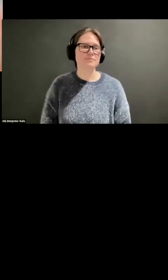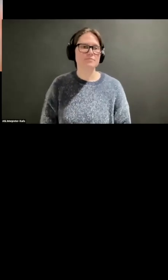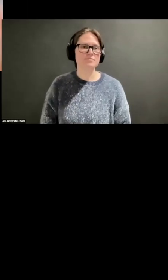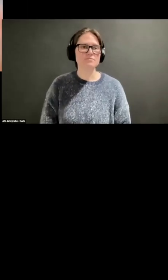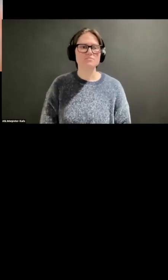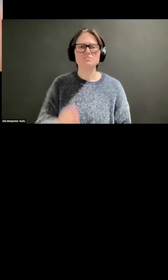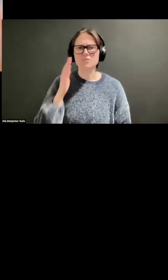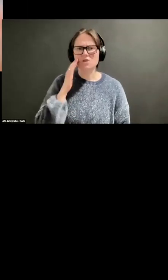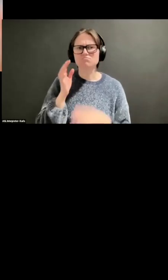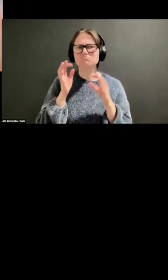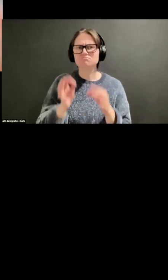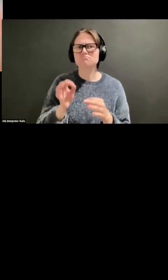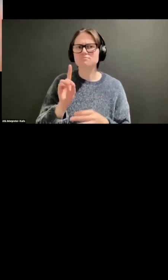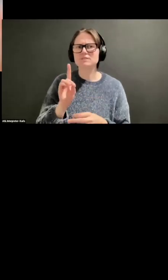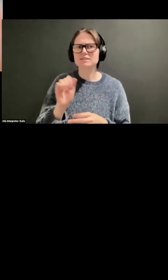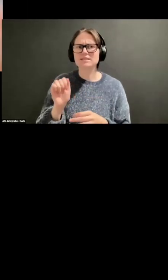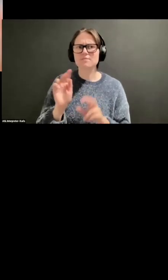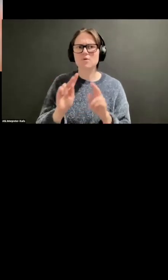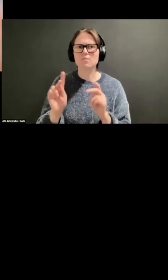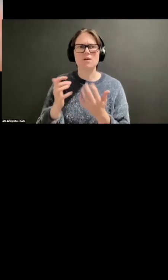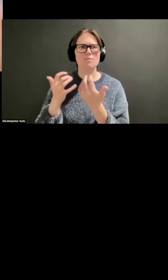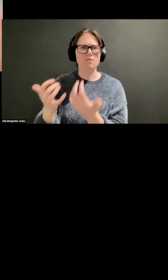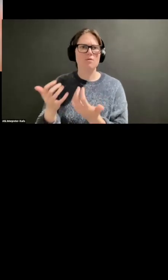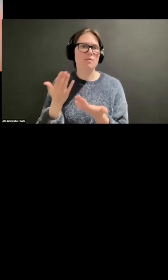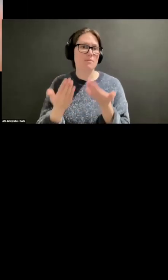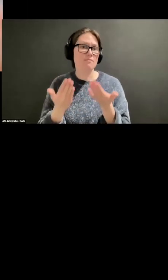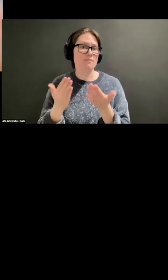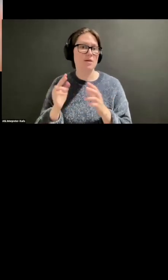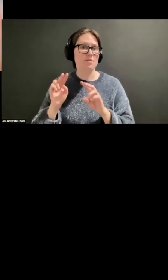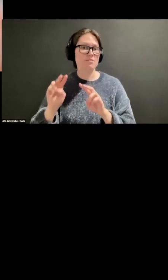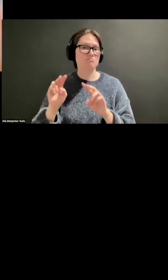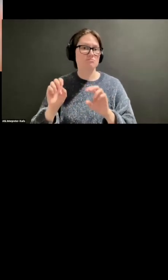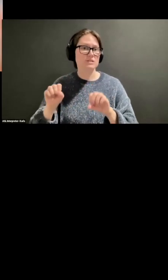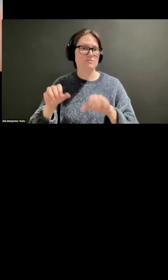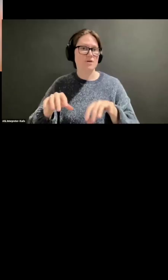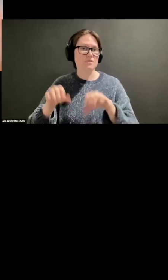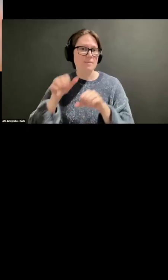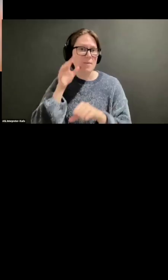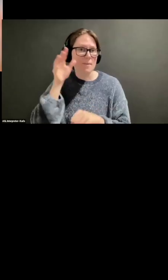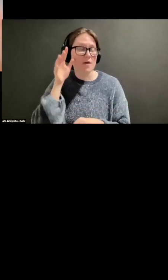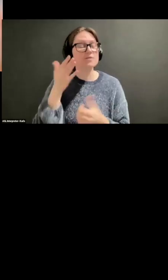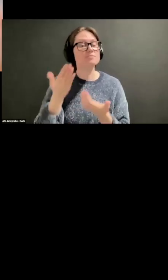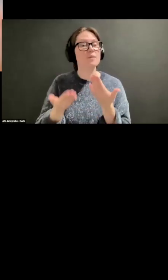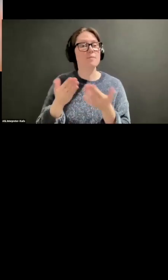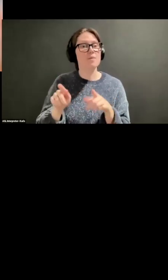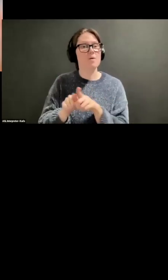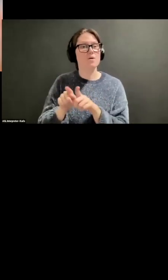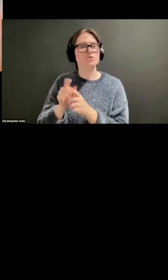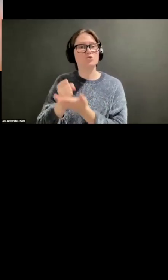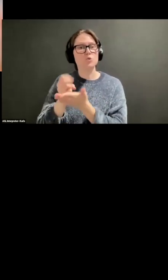us, maybe prospective adoptive parents, but maybe also social workers or people that work in the field, and what